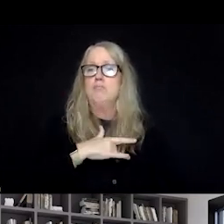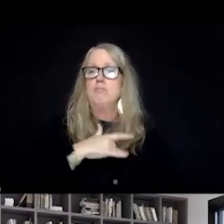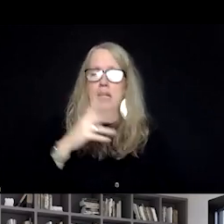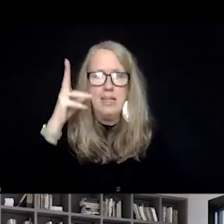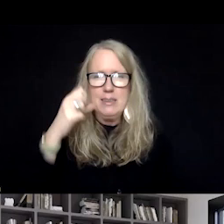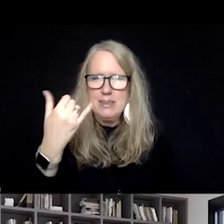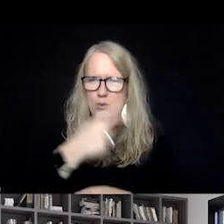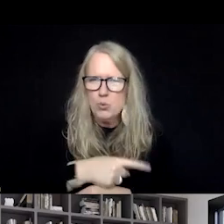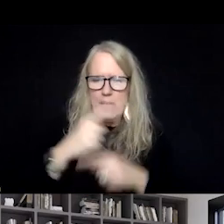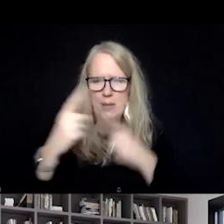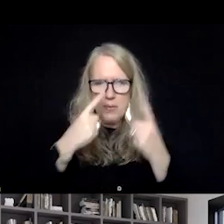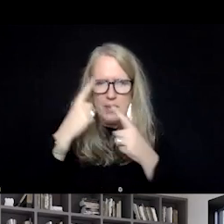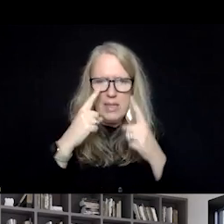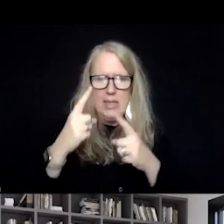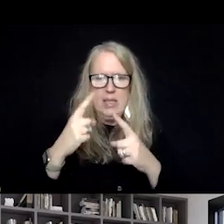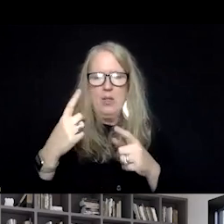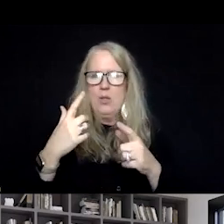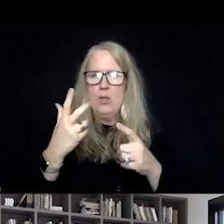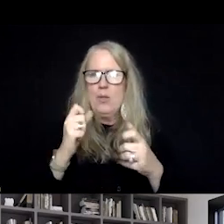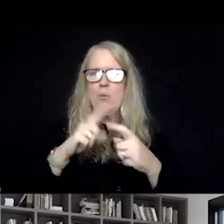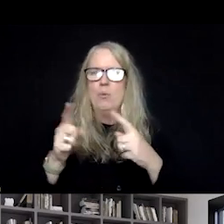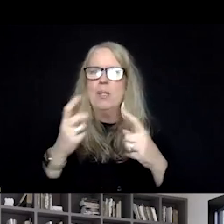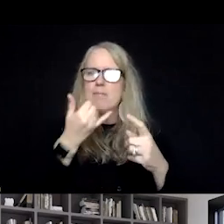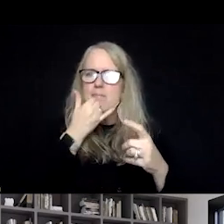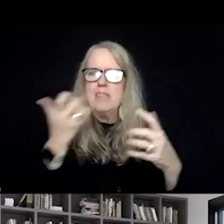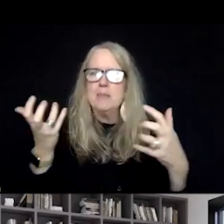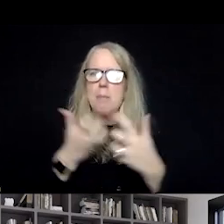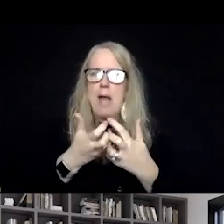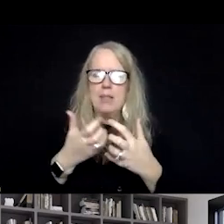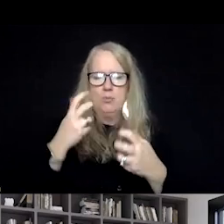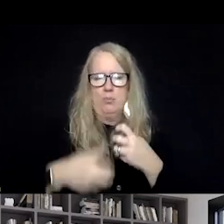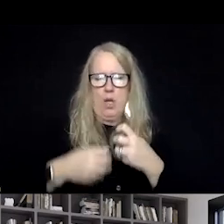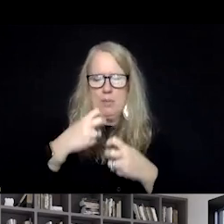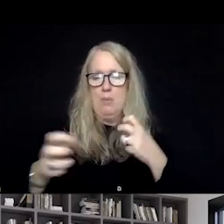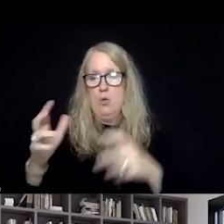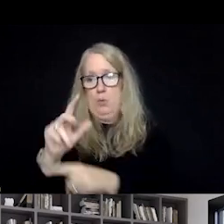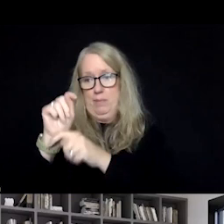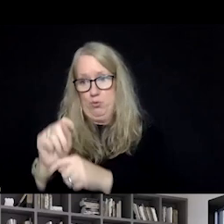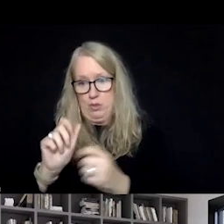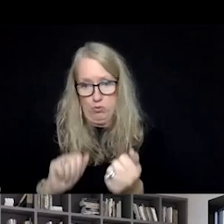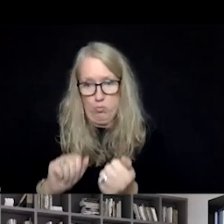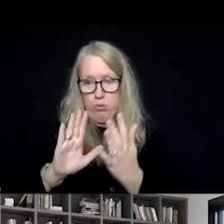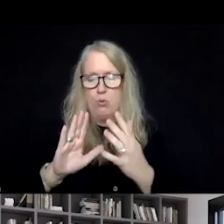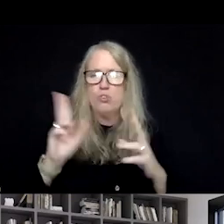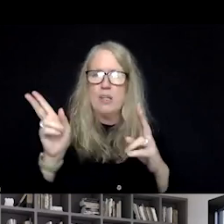THINKING ABOUT HOW MUCH WE HAVE A MISMATCH PROBLEM IN MENTAL HEALTHCARE. WE HAVE TRADITION APPROACHES THAT ARE INDIVIDUAL BASED